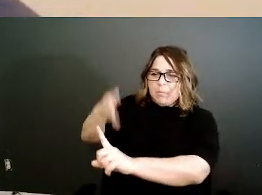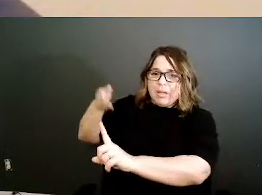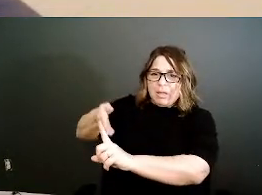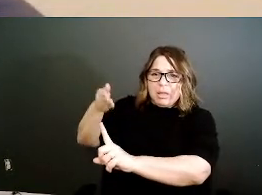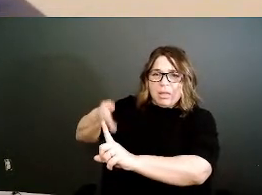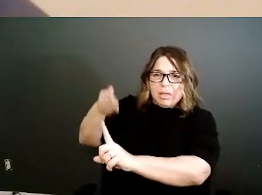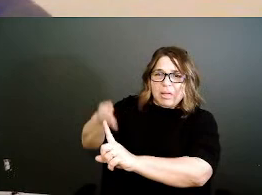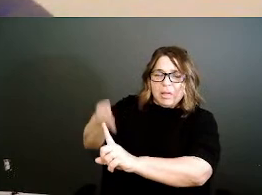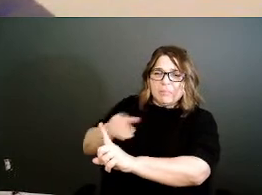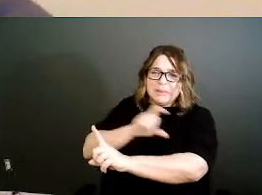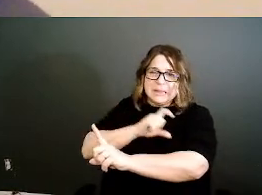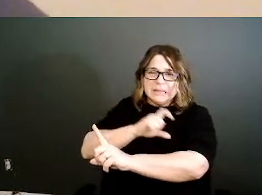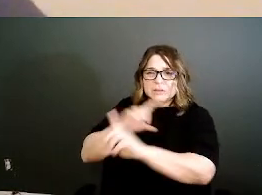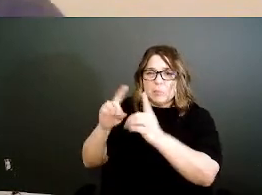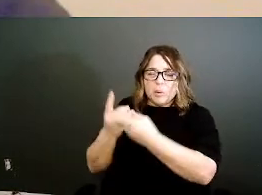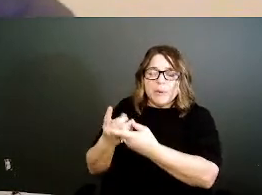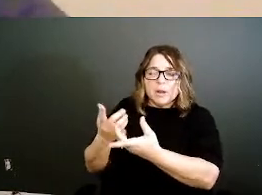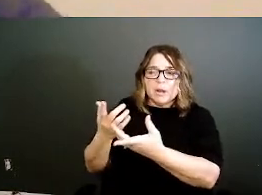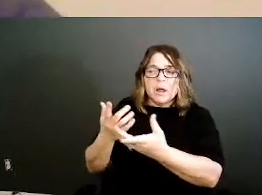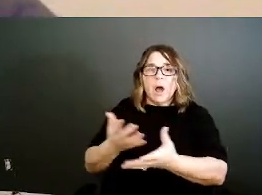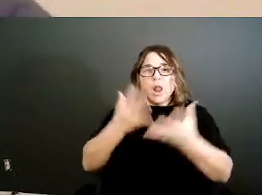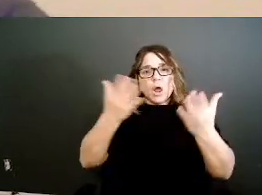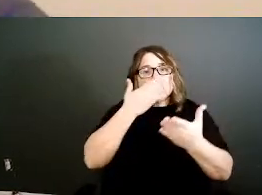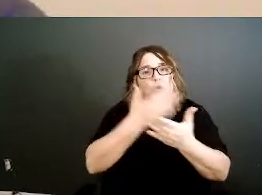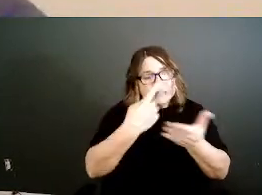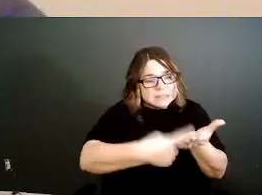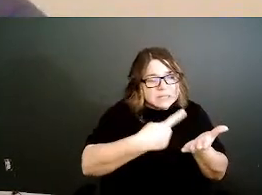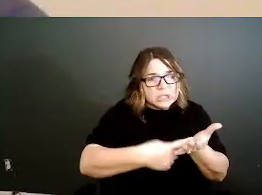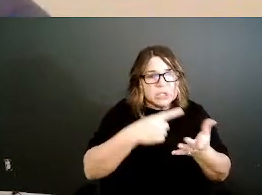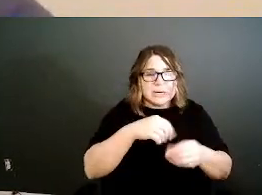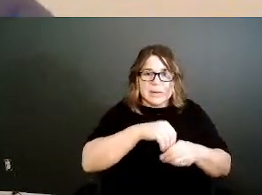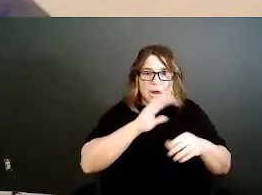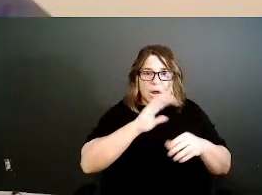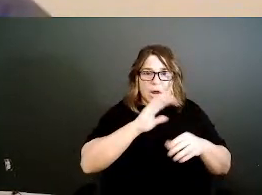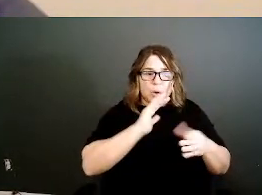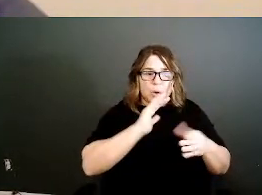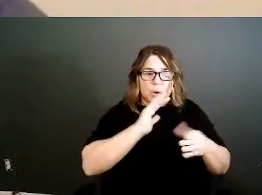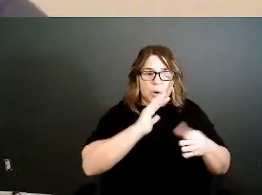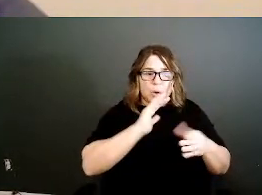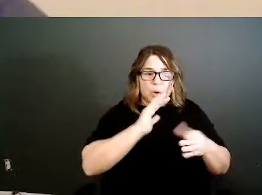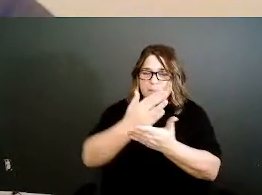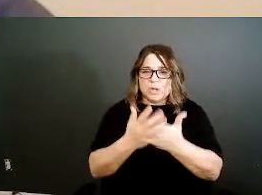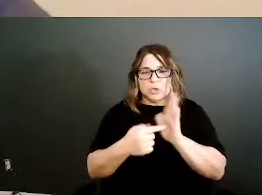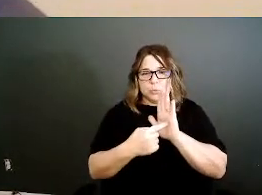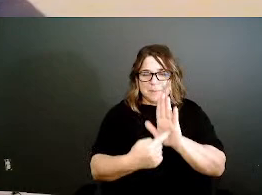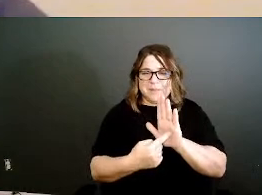POLICE MISCONDUCT, RISING HOMICIDE RATES, INCREASED AUTO THEFTS, A LACK OF DISCIPLINE,ER WERE SOMEHOW NEVER THE FAULT OF THE CURRENT SYSTEM OF POLICING.